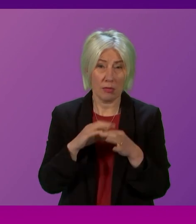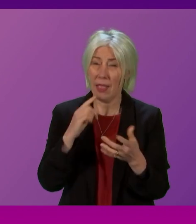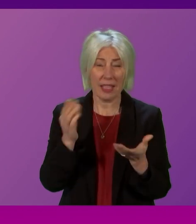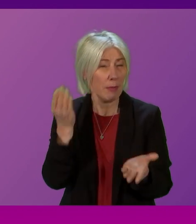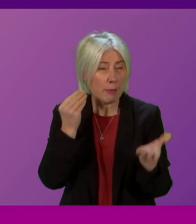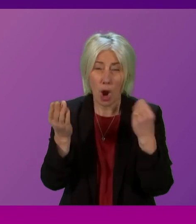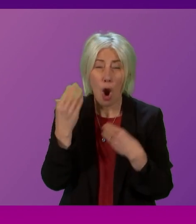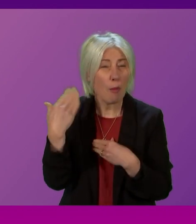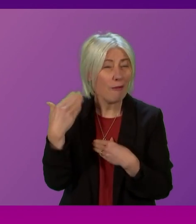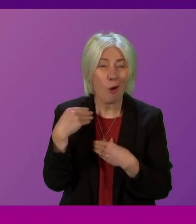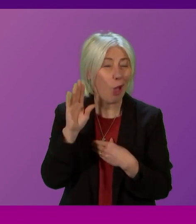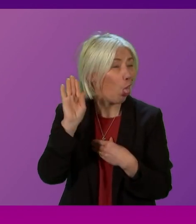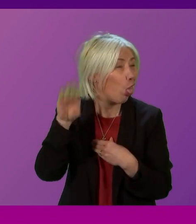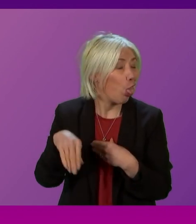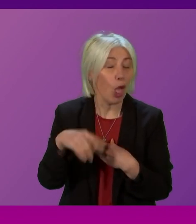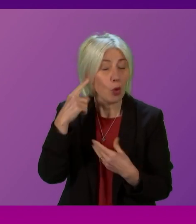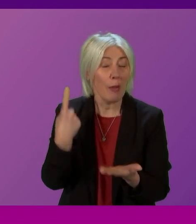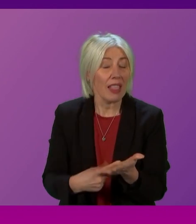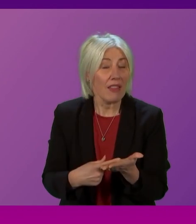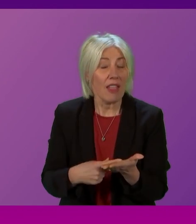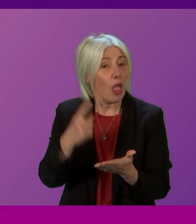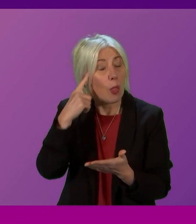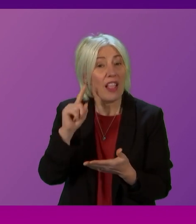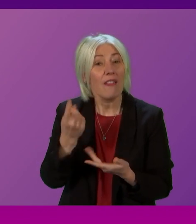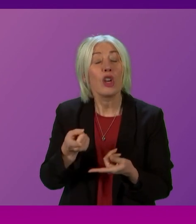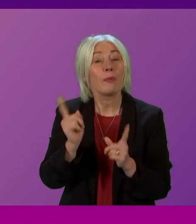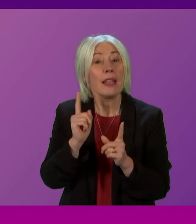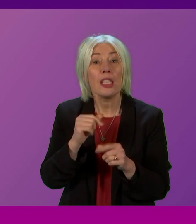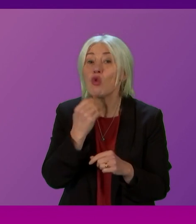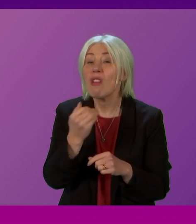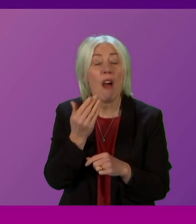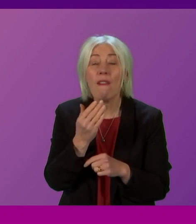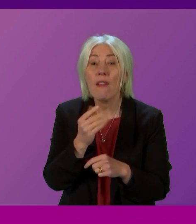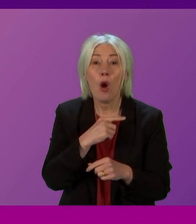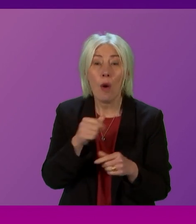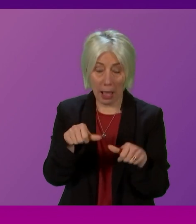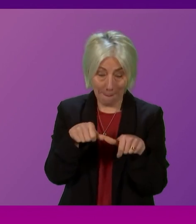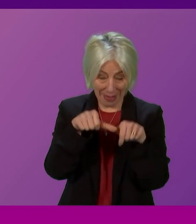that the First Minister is not doing enough. The sticking-plaster approach will not solve the problem.